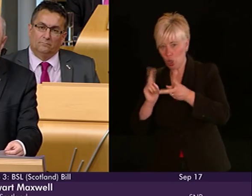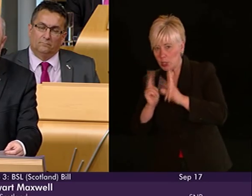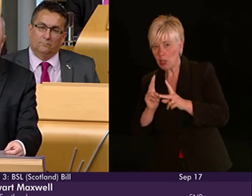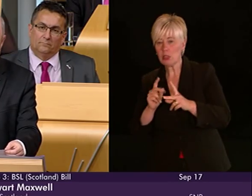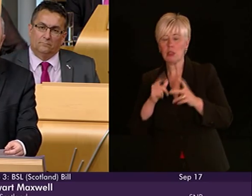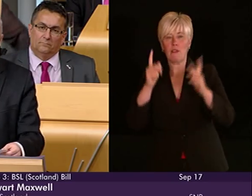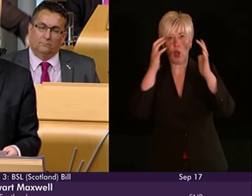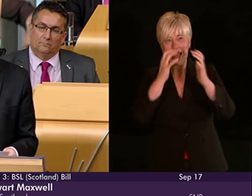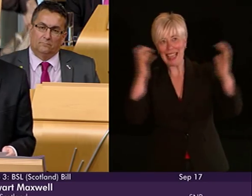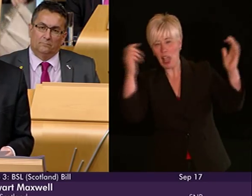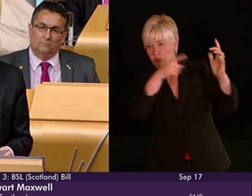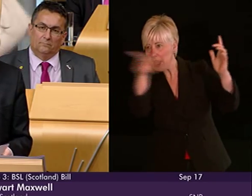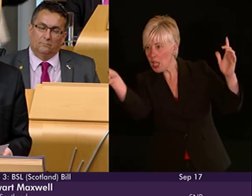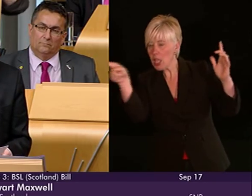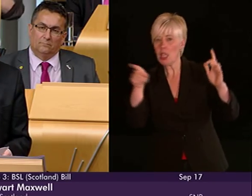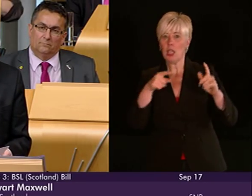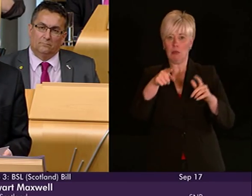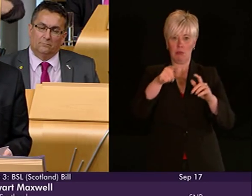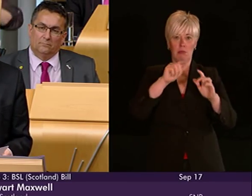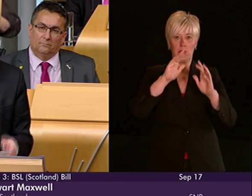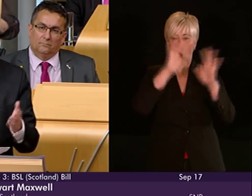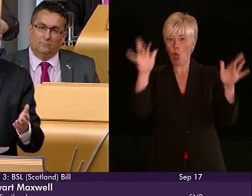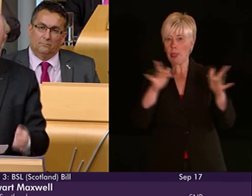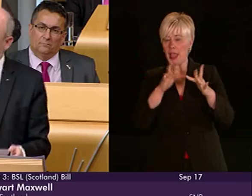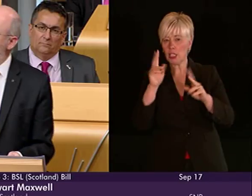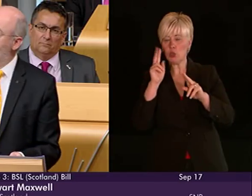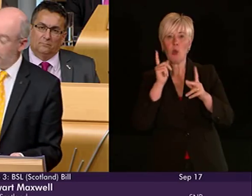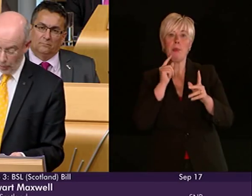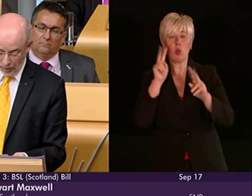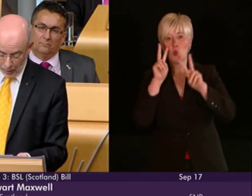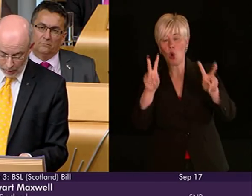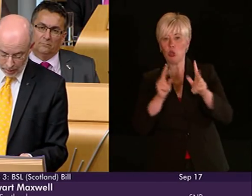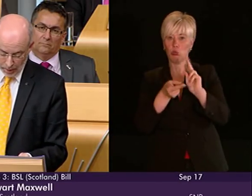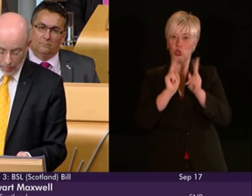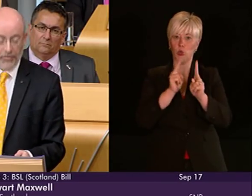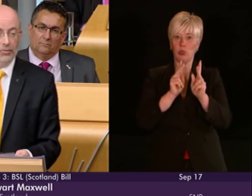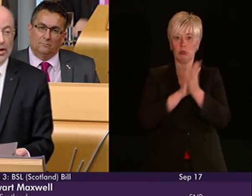public gallery and via Parliament TV. To accompany the launch of our stage 1 report, we filmed